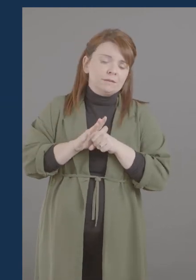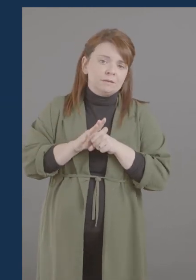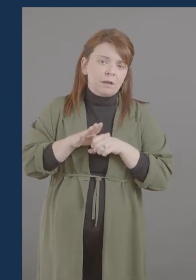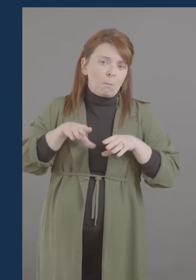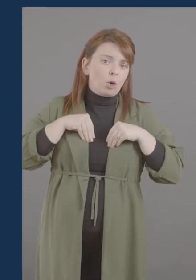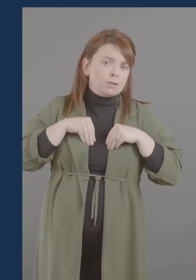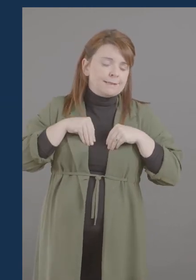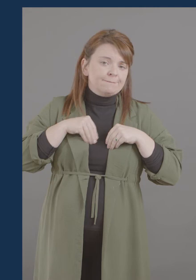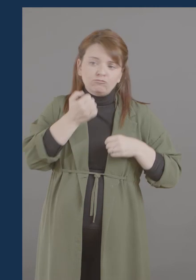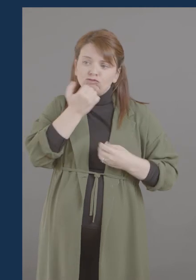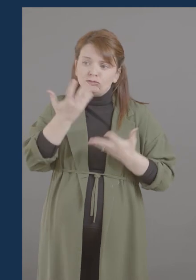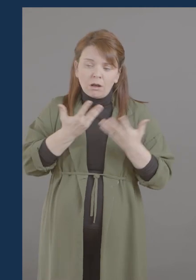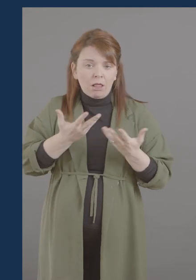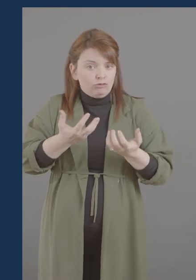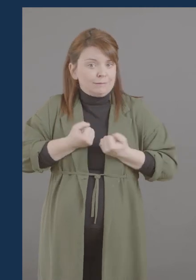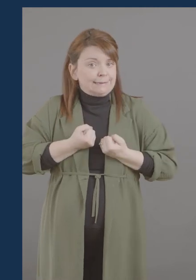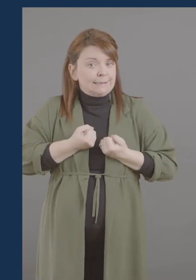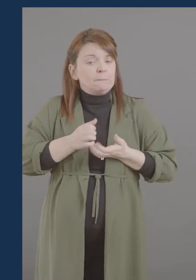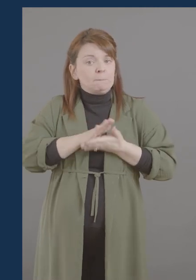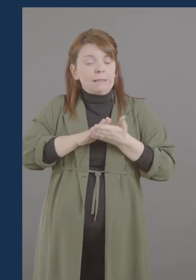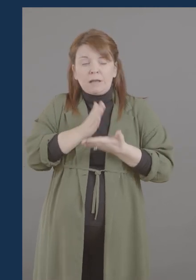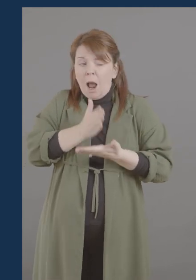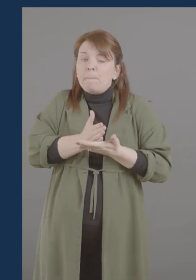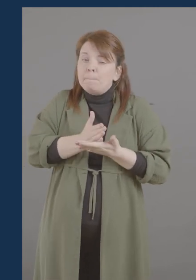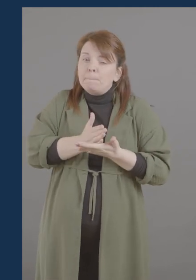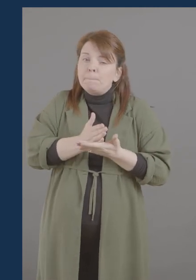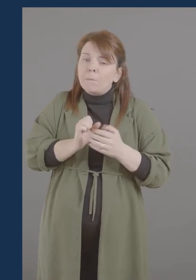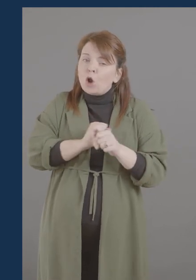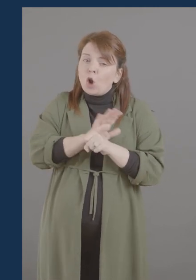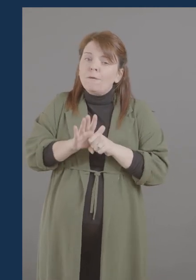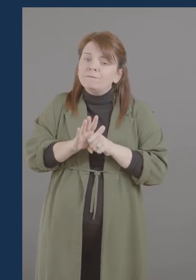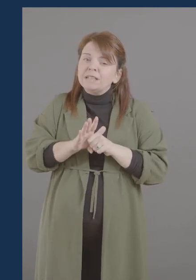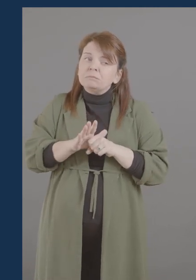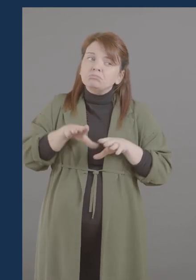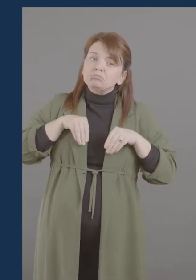a positive result means it's likely you had Coronavirus/Covid-19 when the test was done.